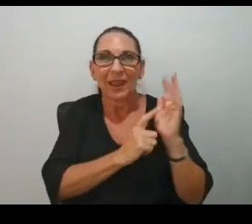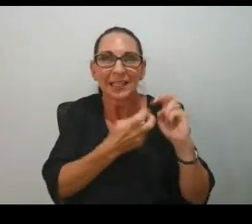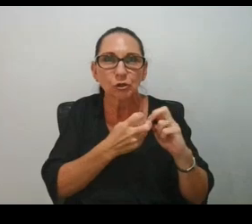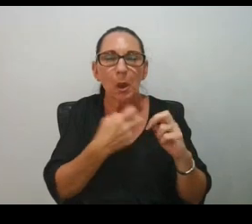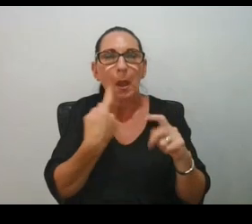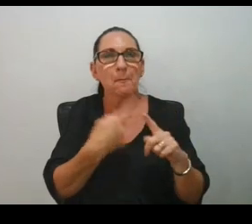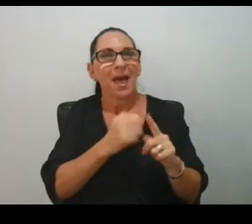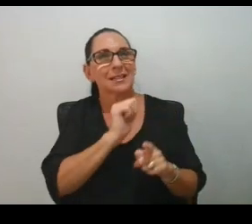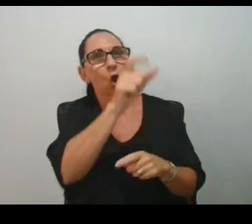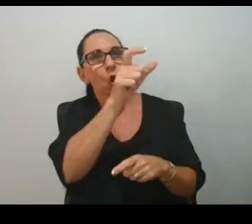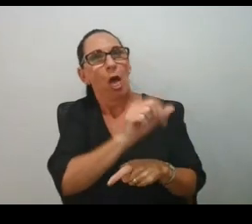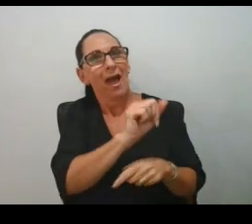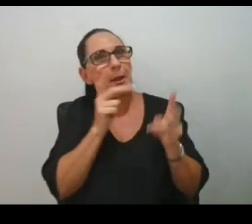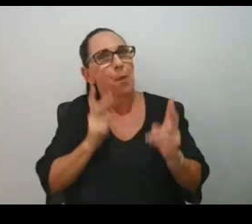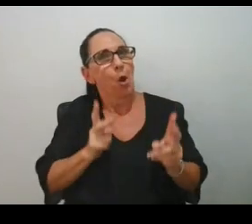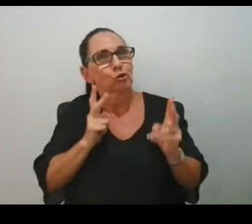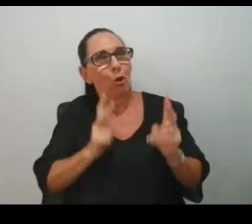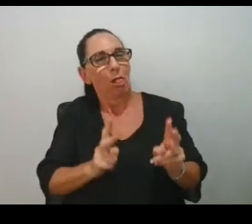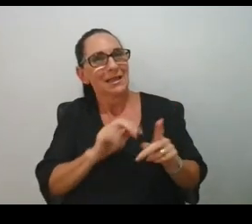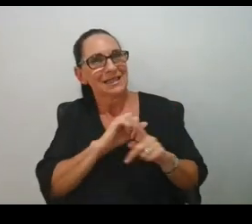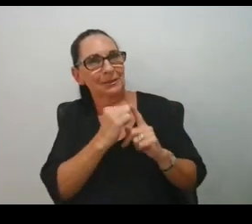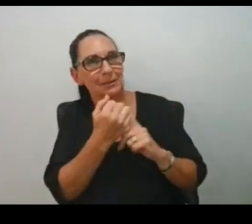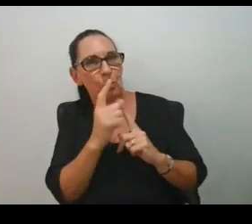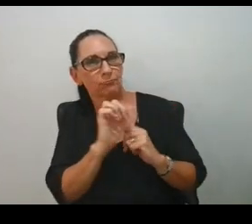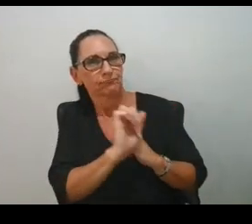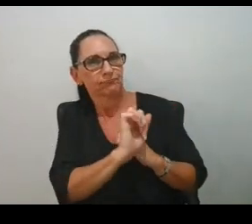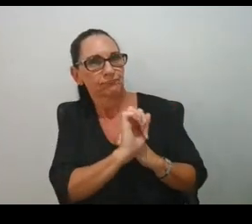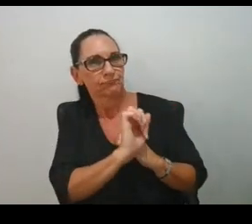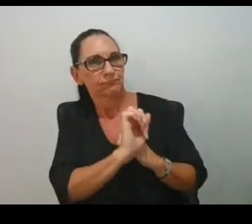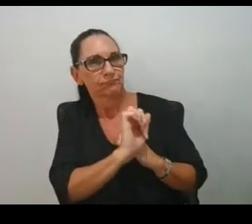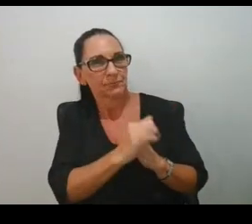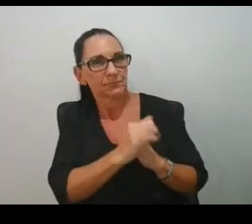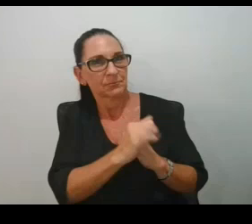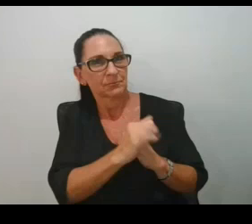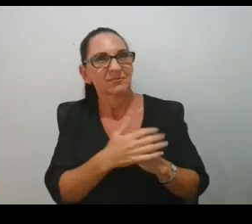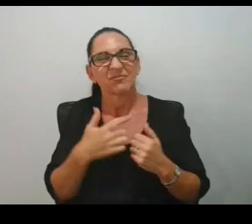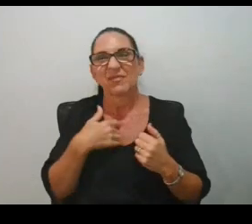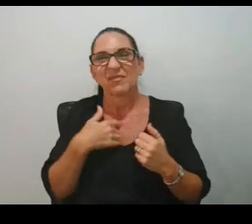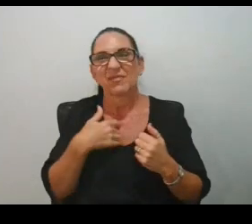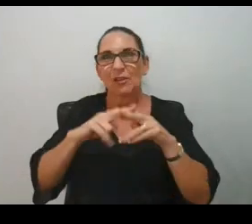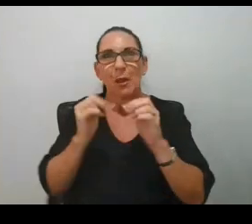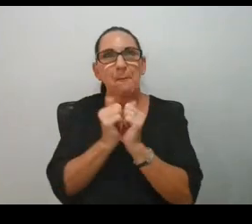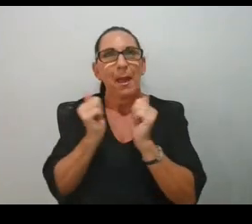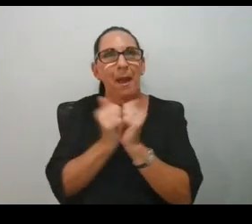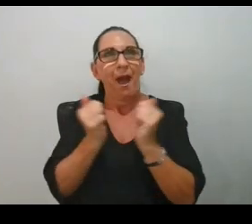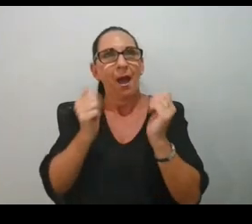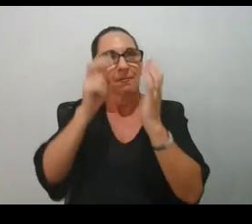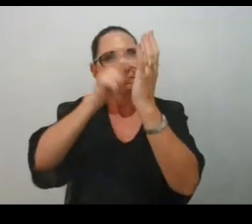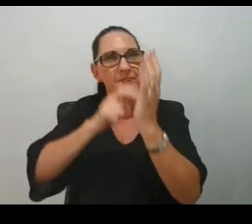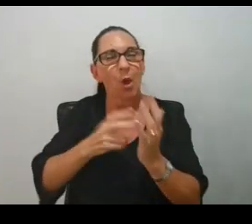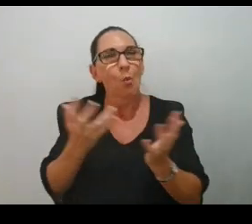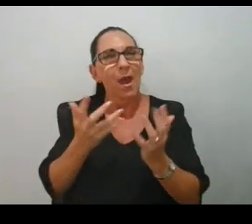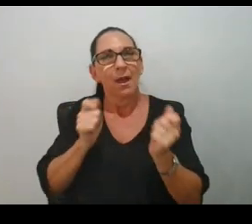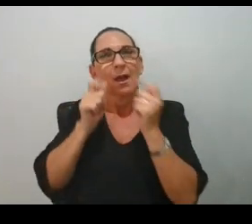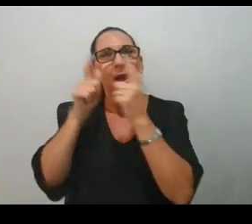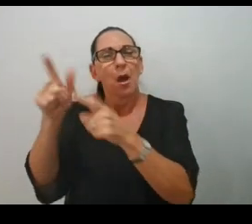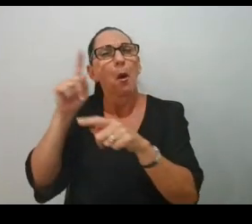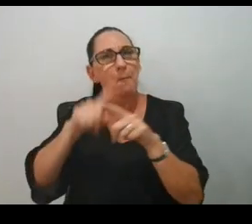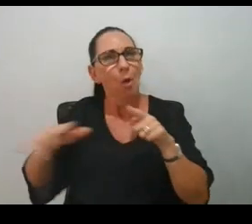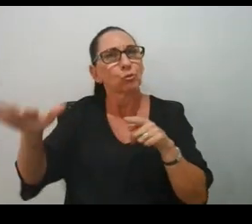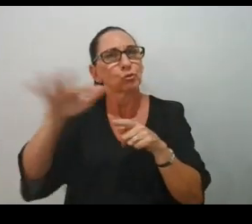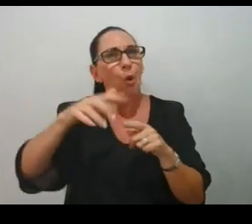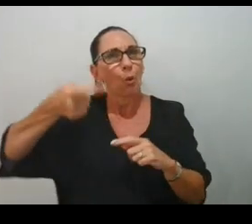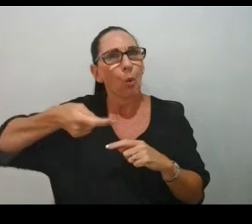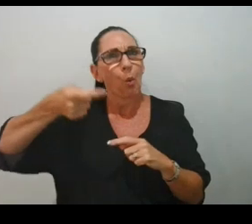bit more we have old school paper applications available at most courts and also at our offices